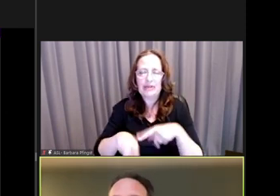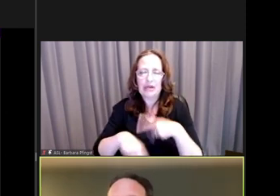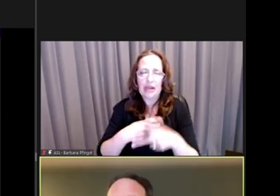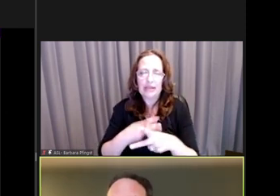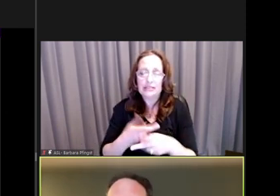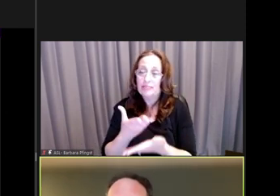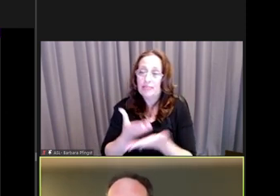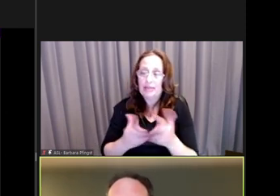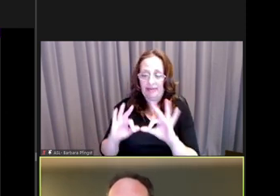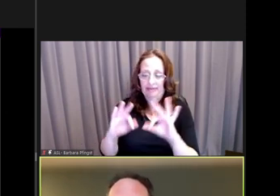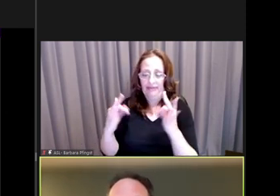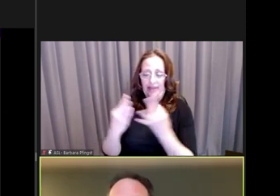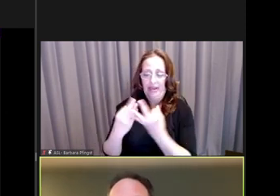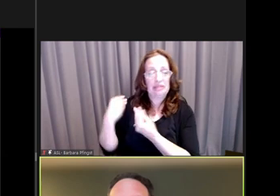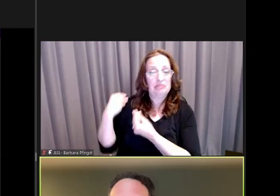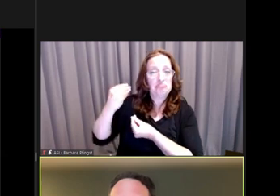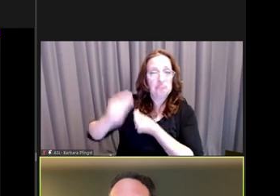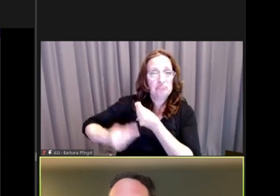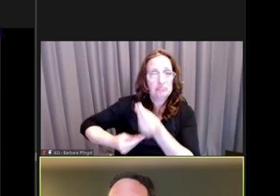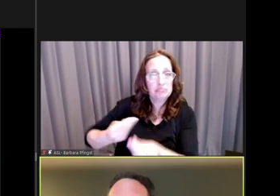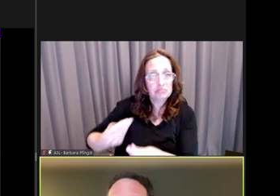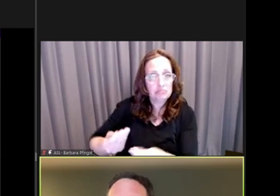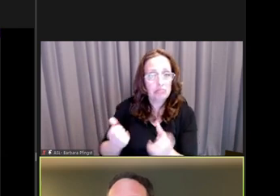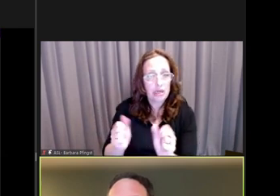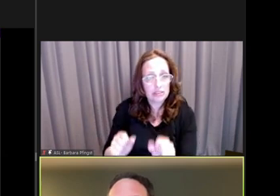meaning that it was inherited from a parent. Or it could be sporadic. It